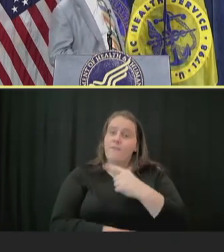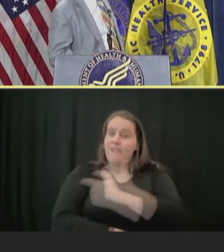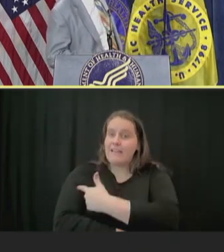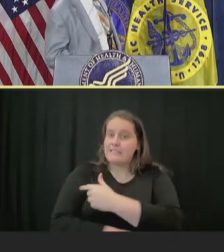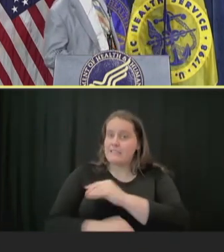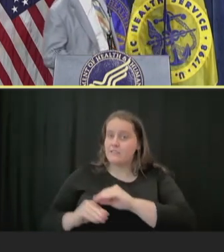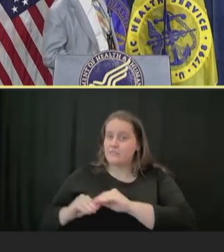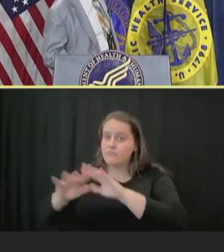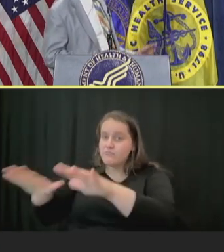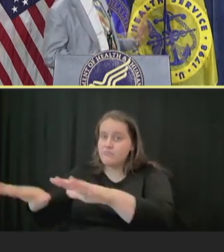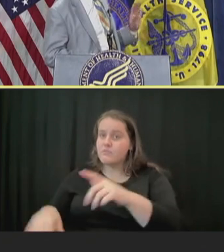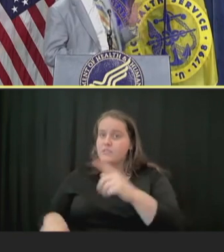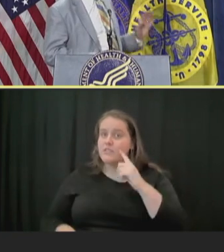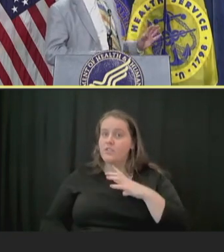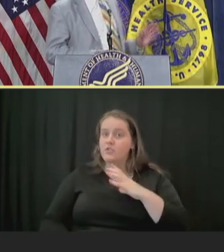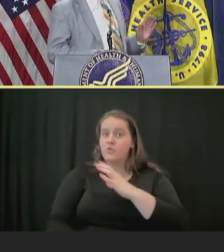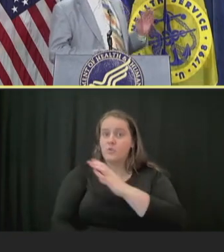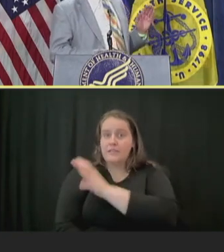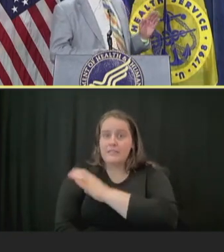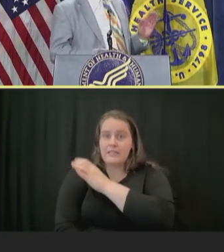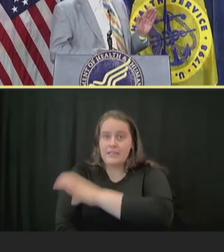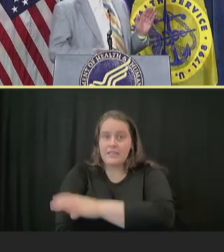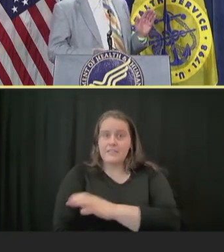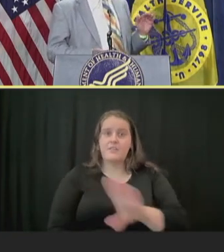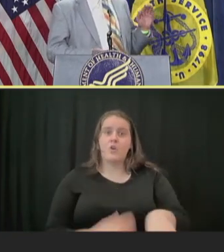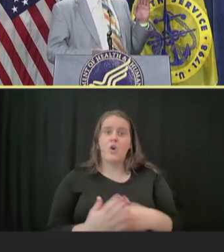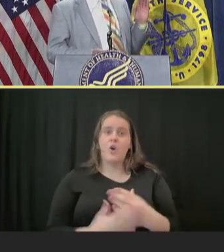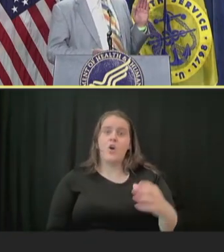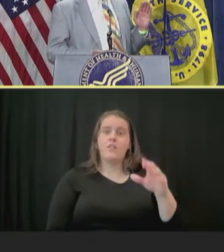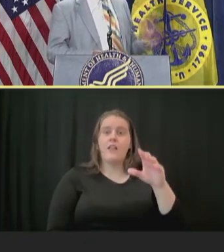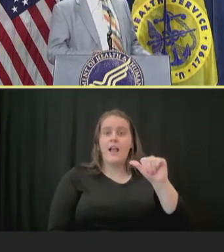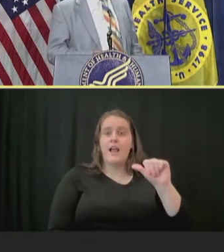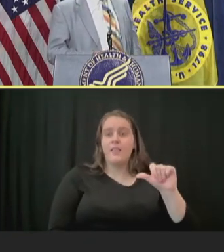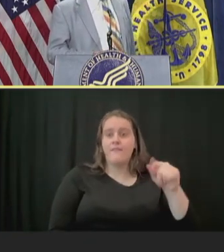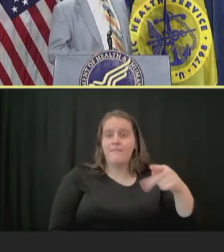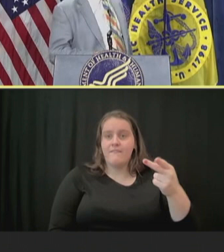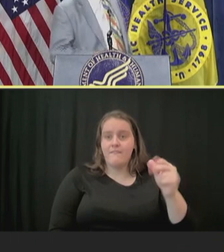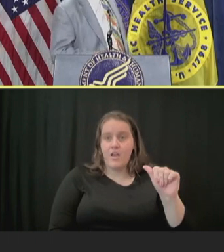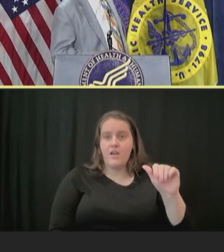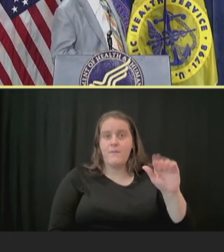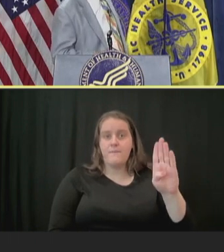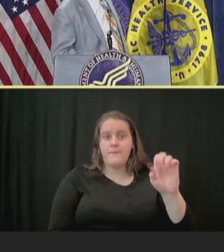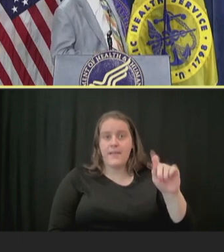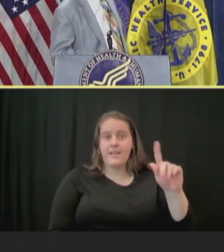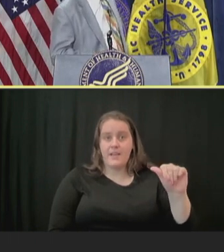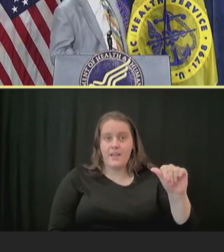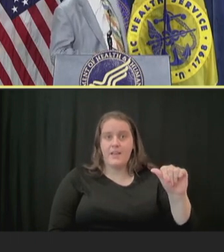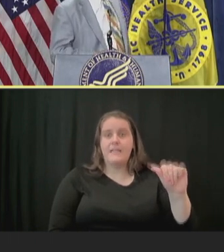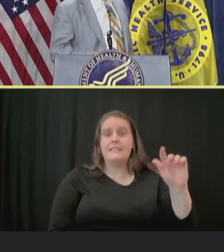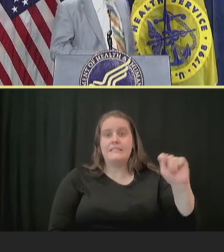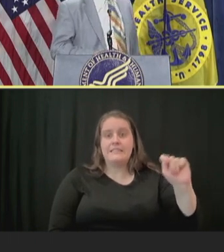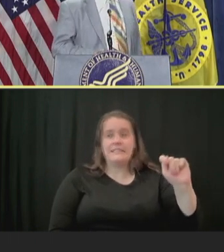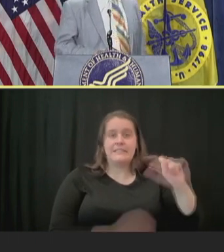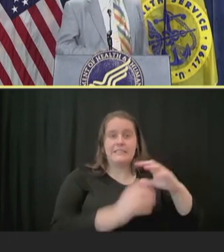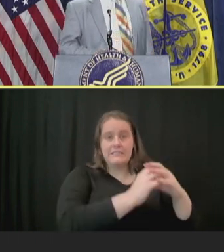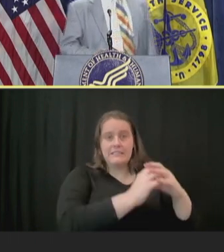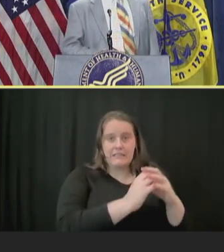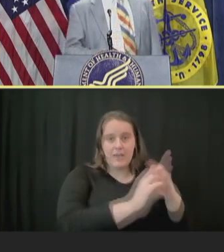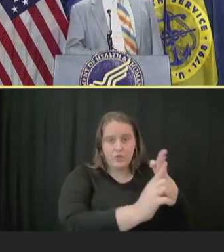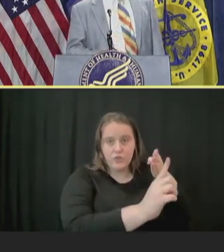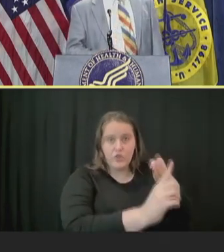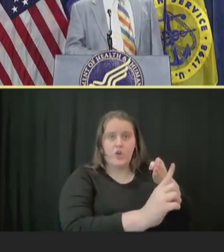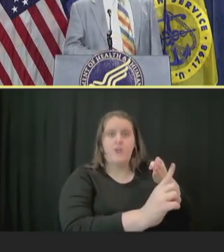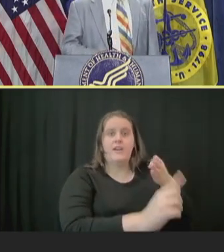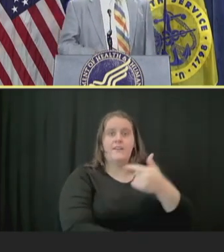And they're all alpha beta T cell targeting vaccines. And these antigens that they're